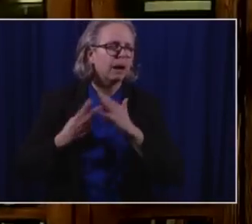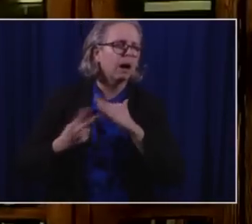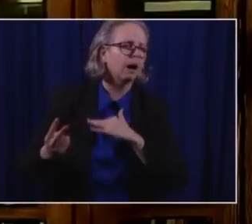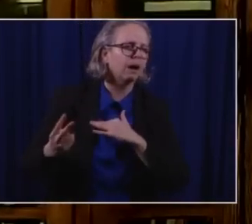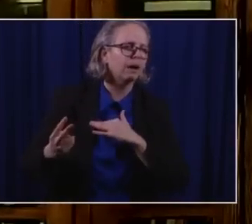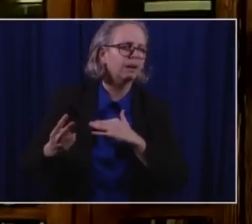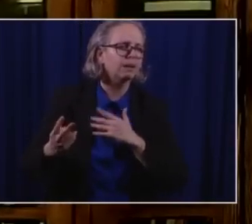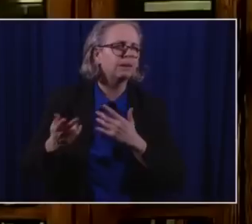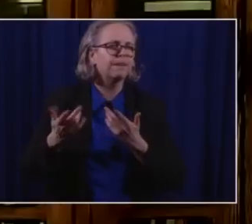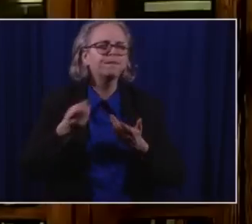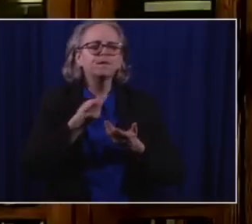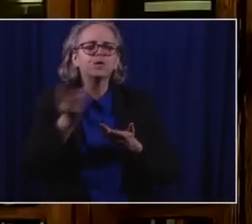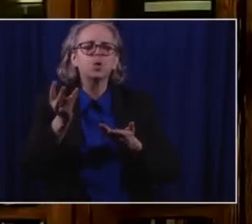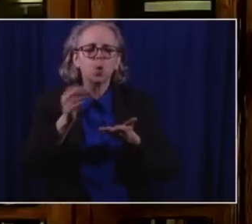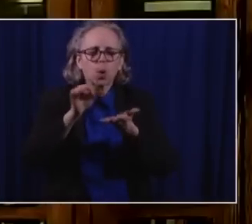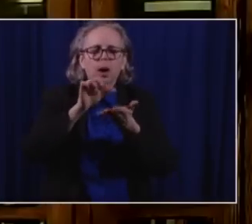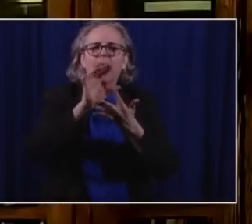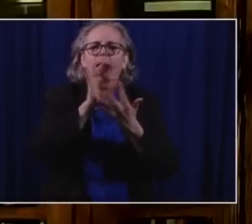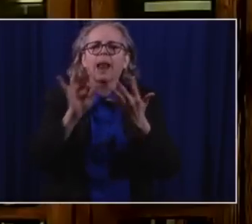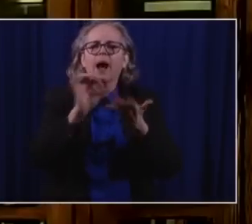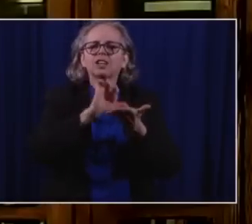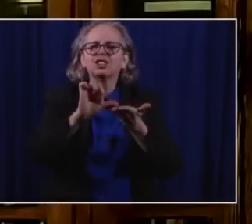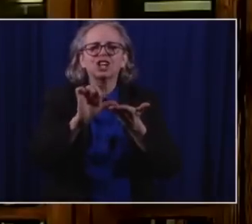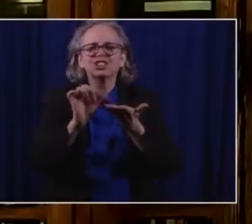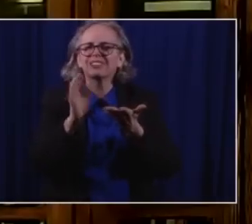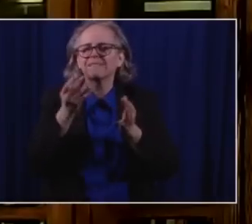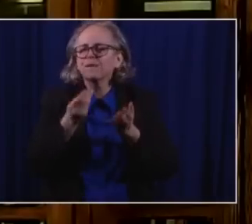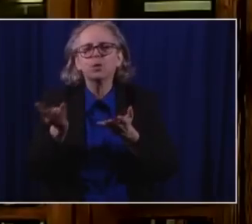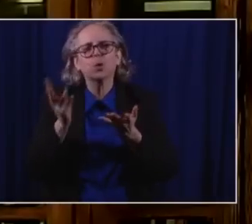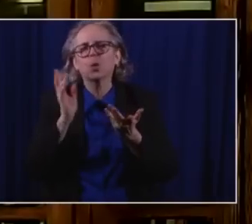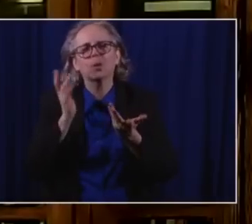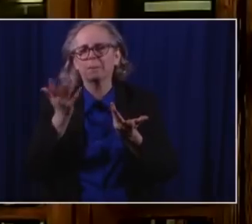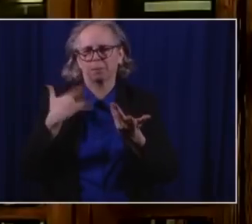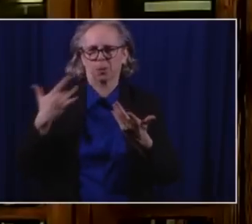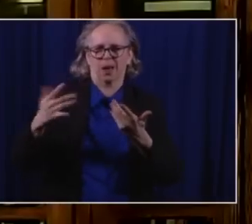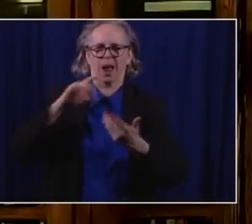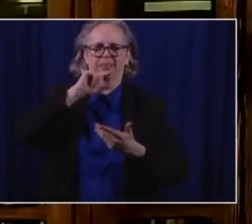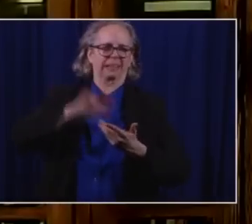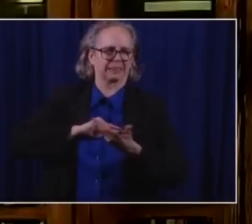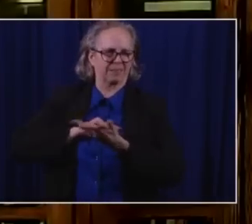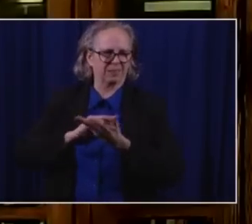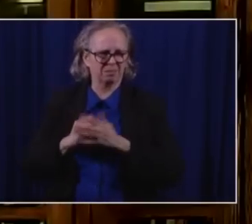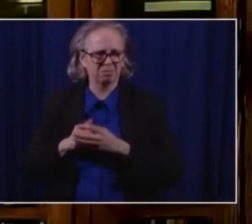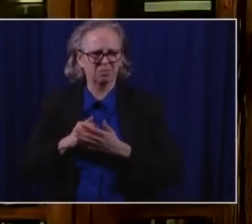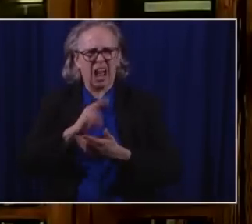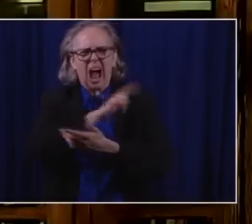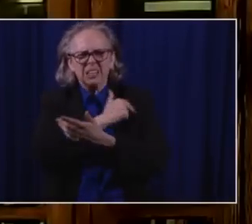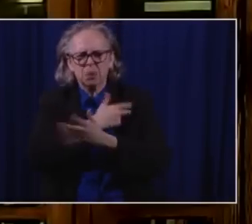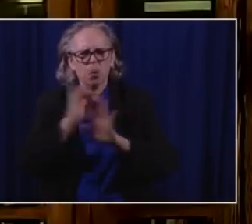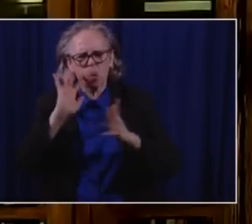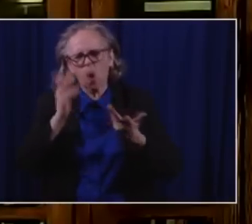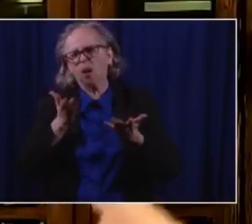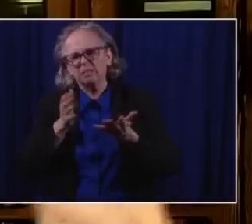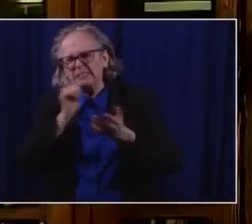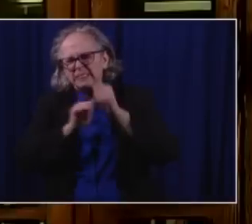have begun understanding of kind of what state people are at I think in a way this week being a holiday we are operating room schedules are a little bit lighter just because